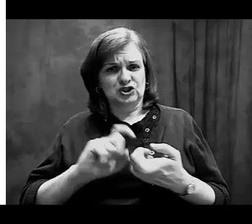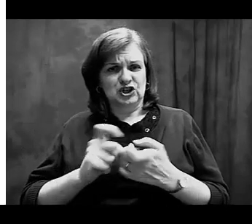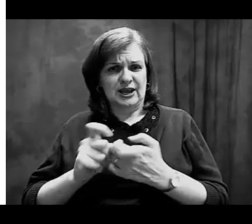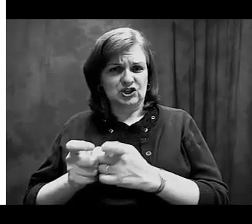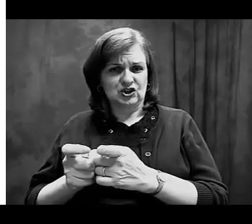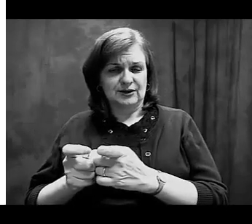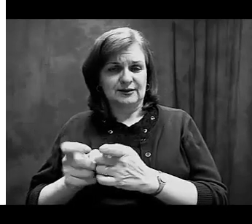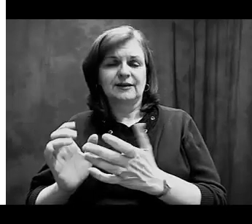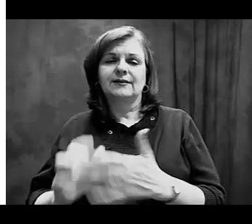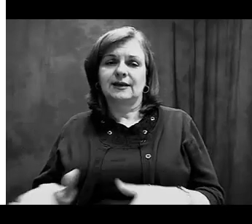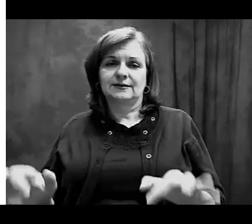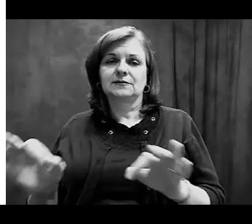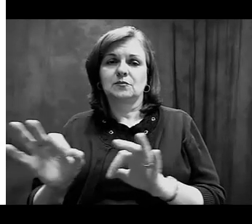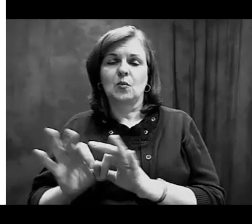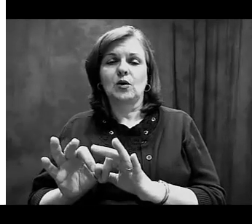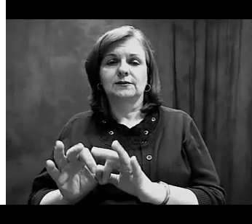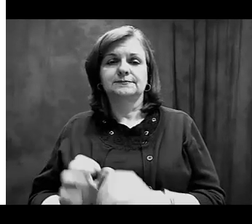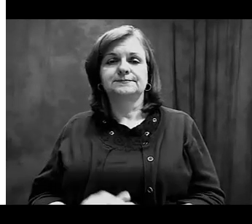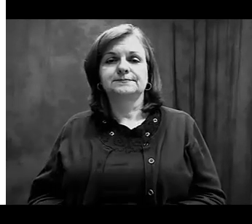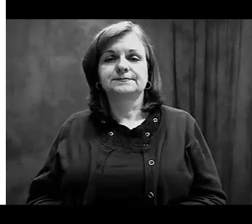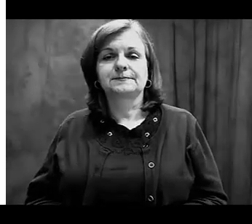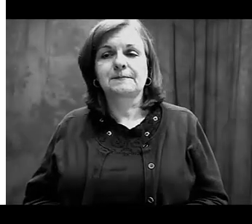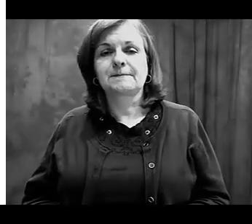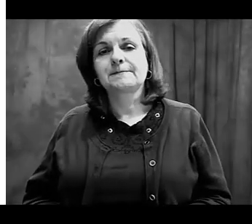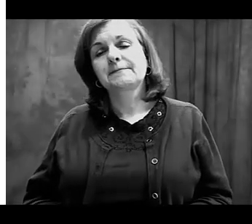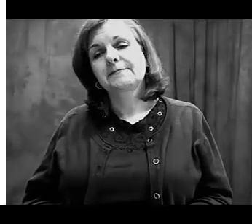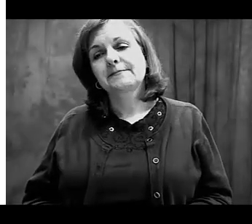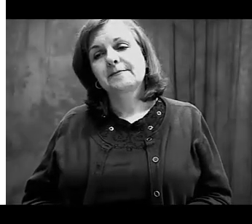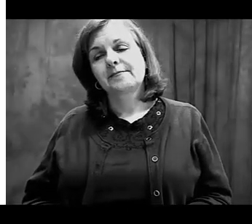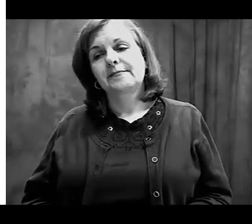is the key to all of this